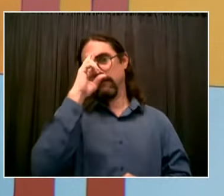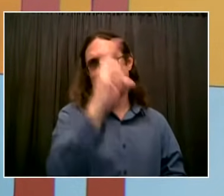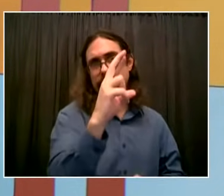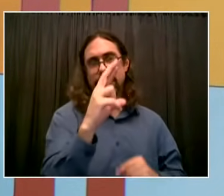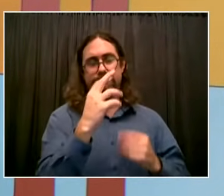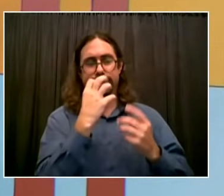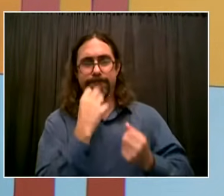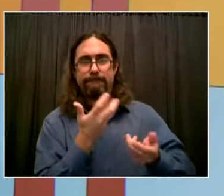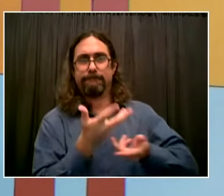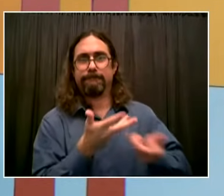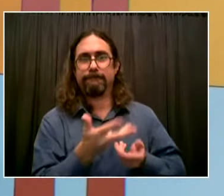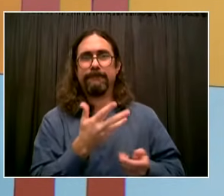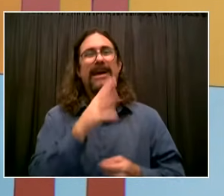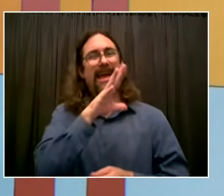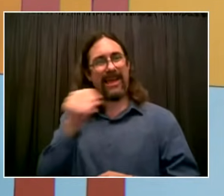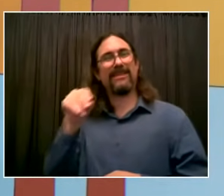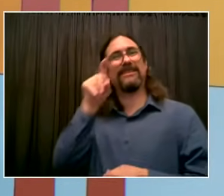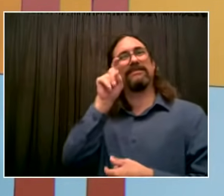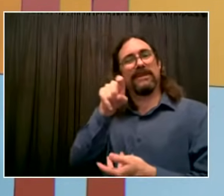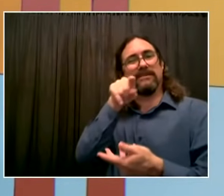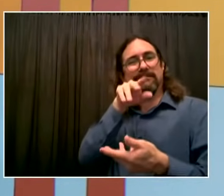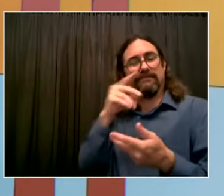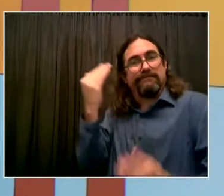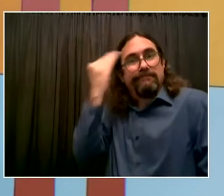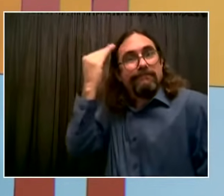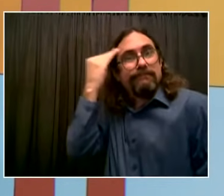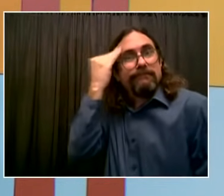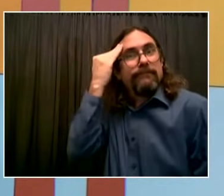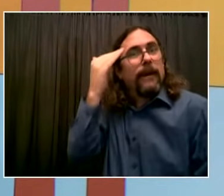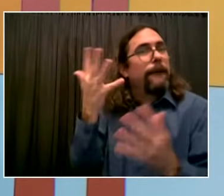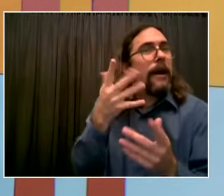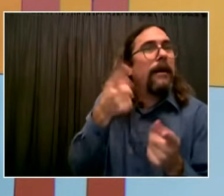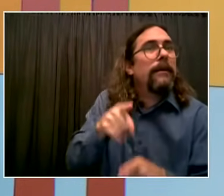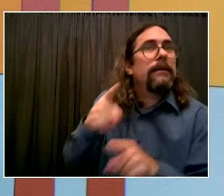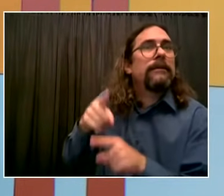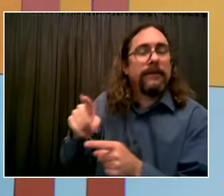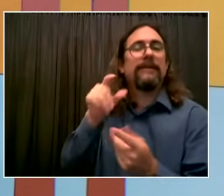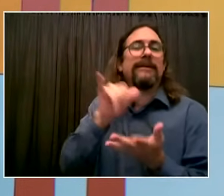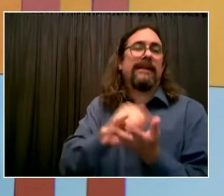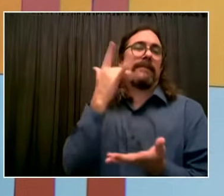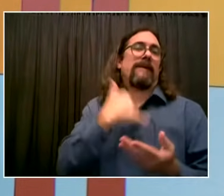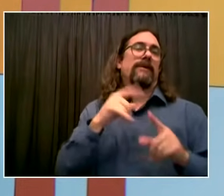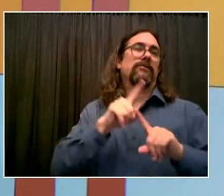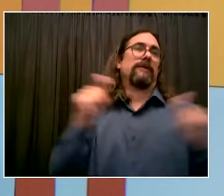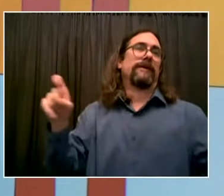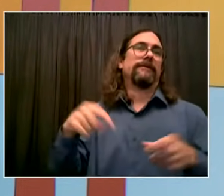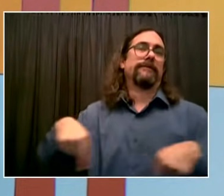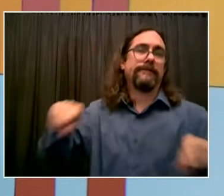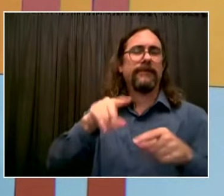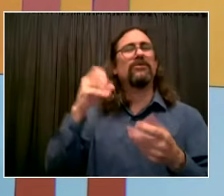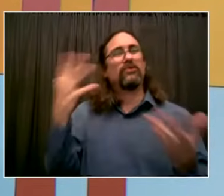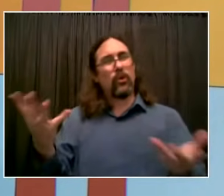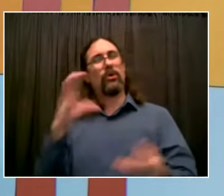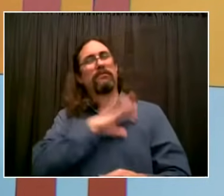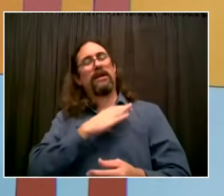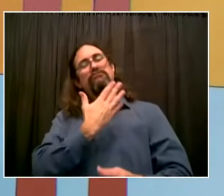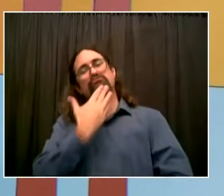SUPERVISORS TO KEMA THE ADJUSTMENTS TO MAKE RESU EVERYONE GETS THERE SPECT THEY DESERVE. THIS ISE RALLY POWERFUL. NOW I WANT YOU TO